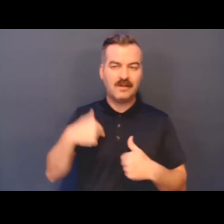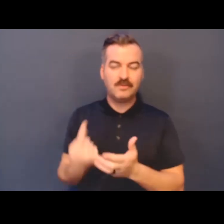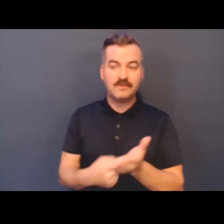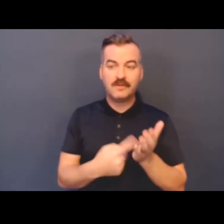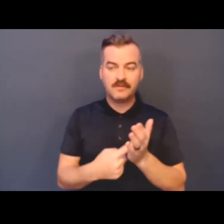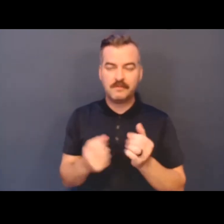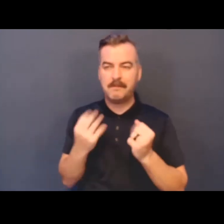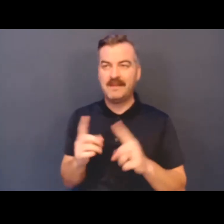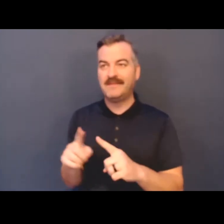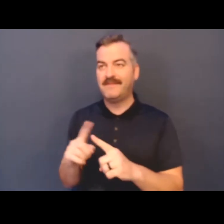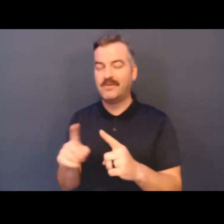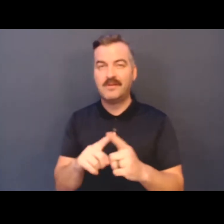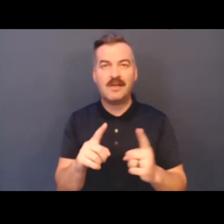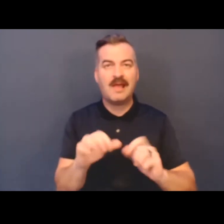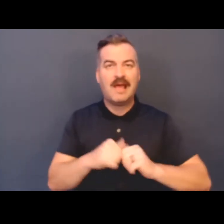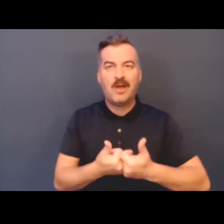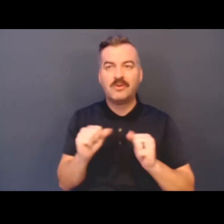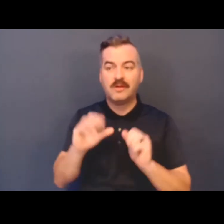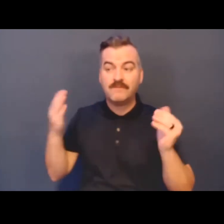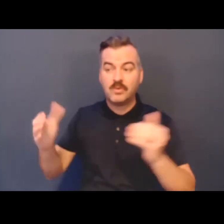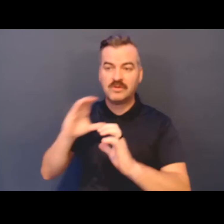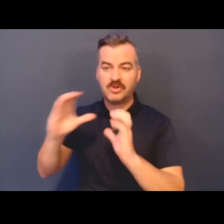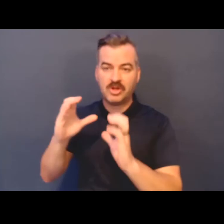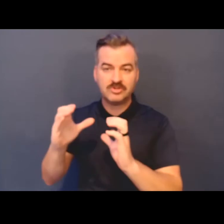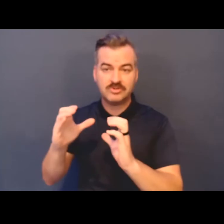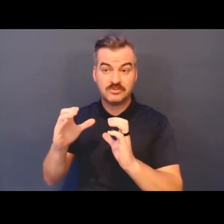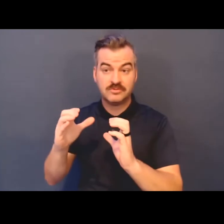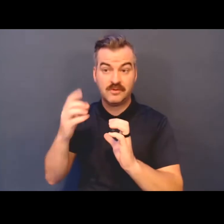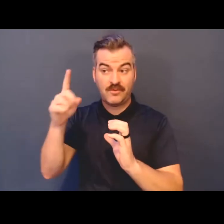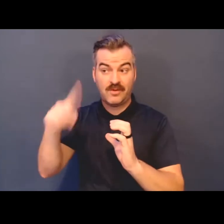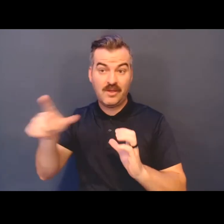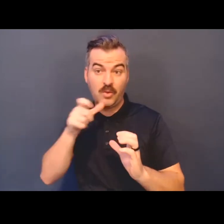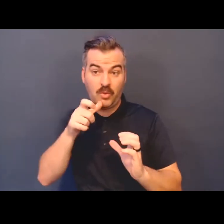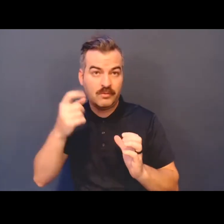ways Patient Centered communication fall short for intellectually disabled patients, particularly